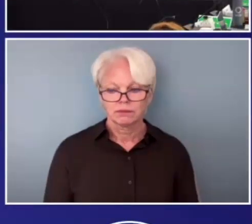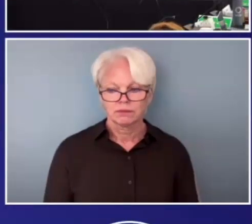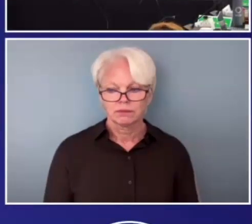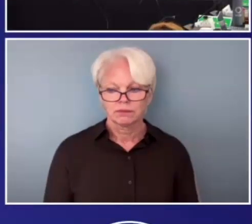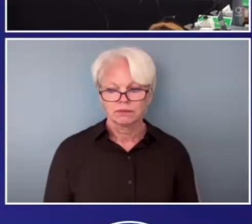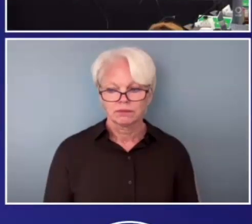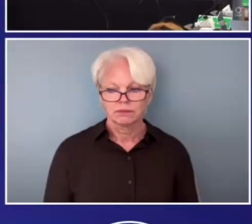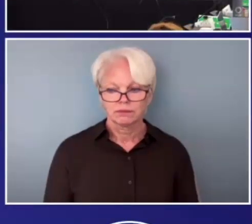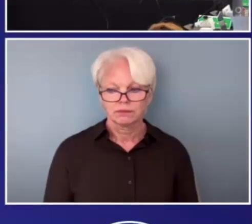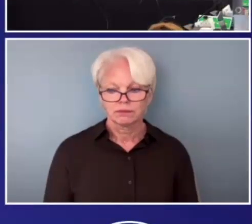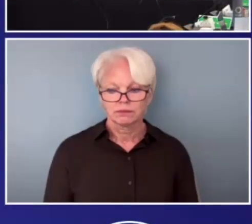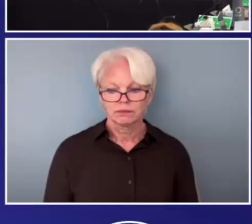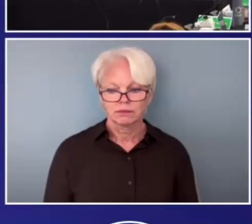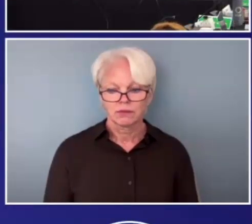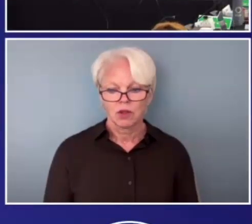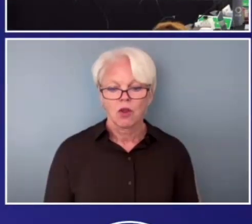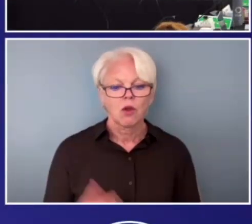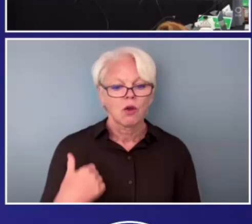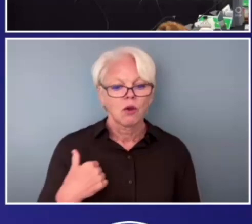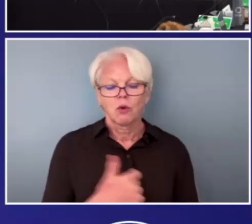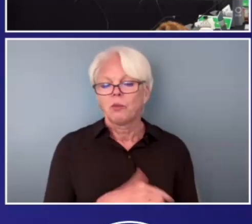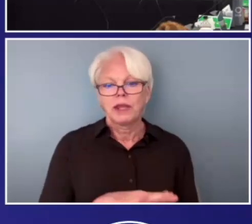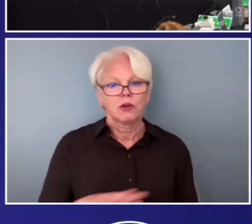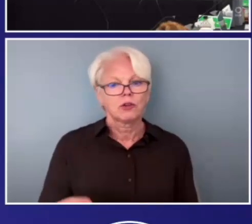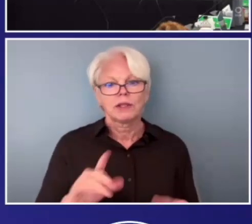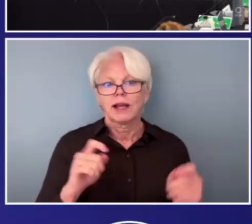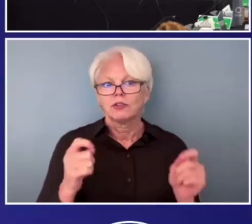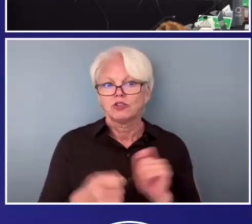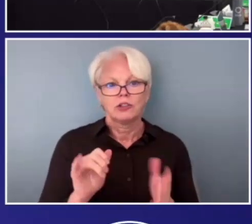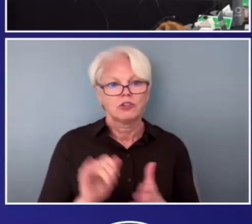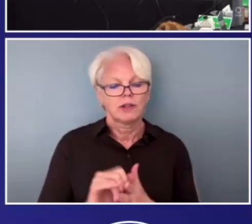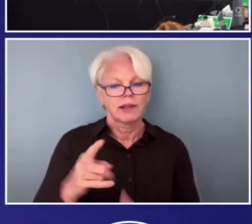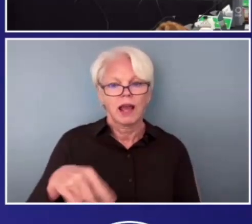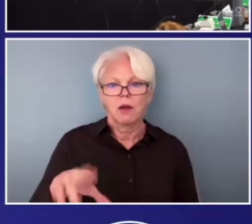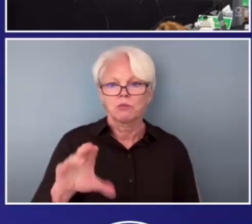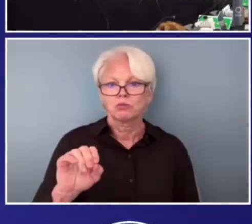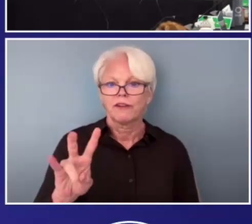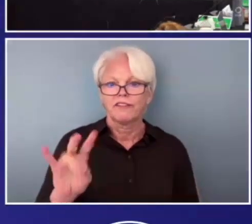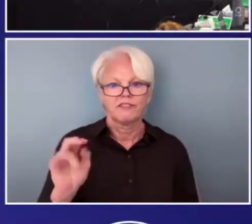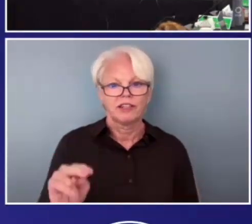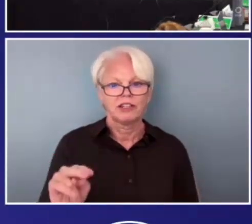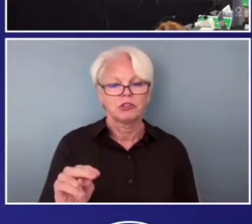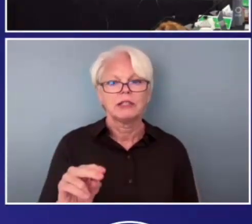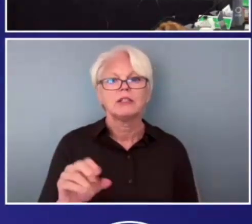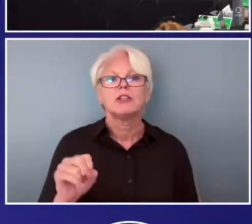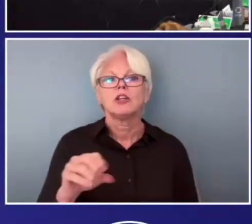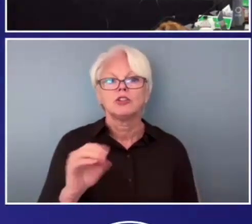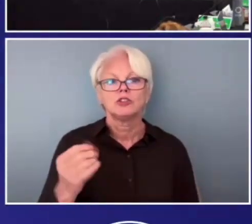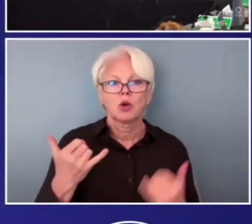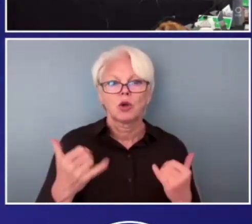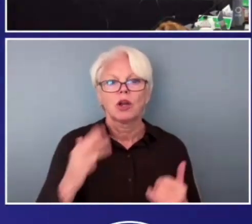We're not changing that provision. So it would currently be what it is in the